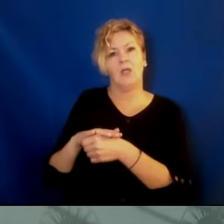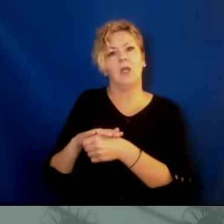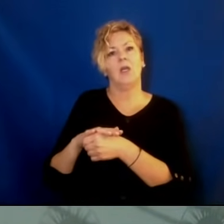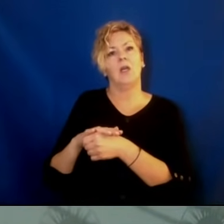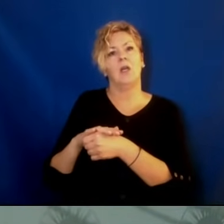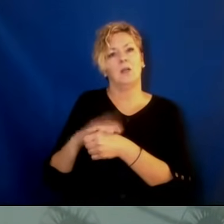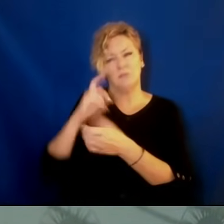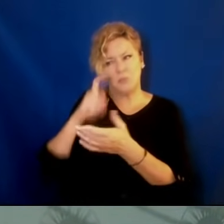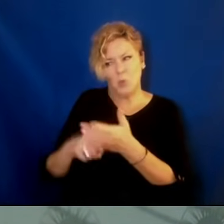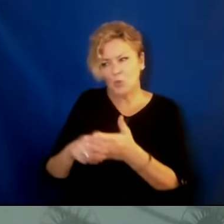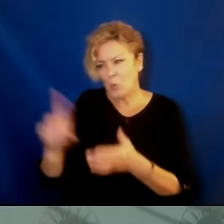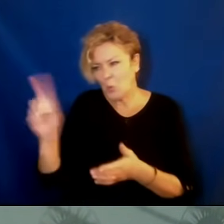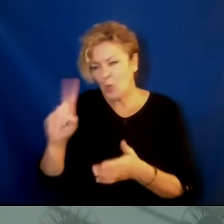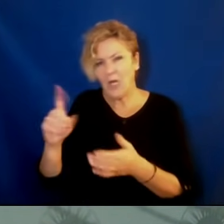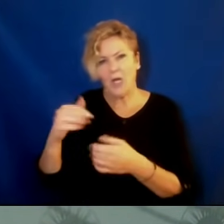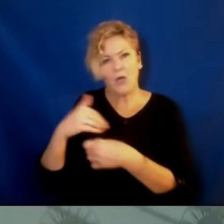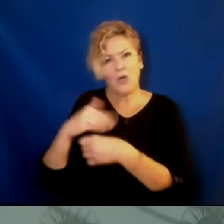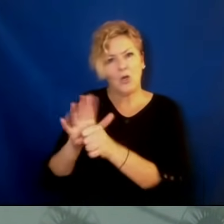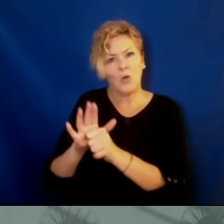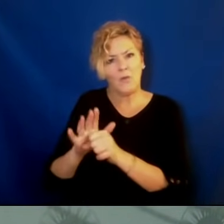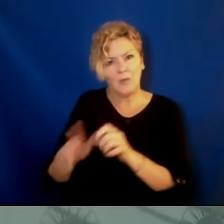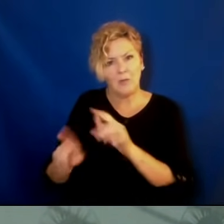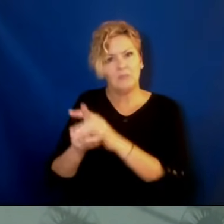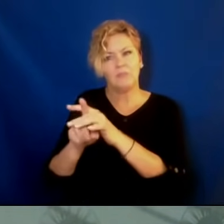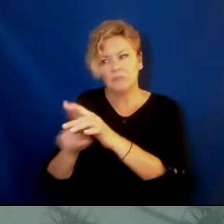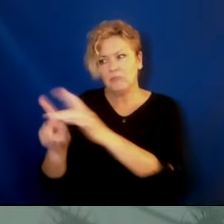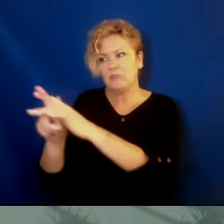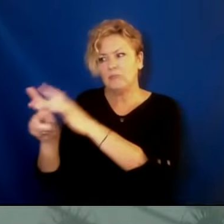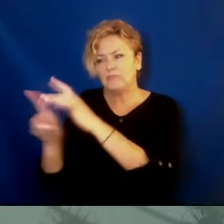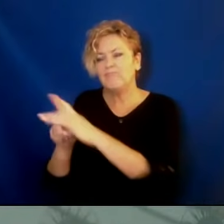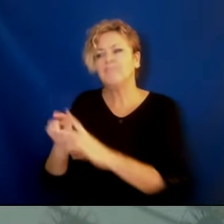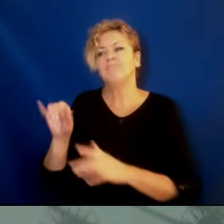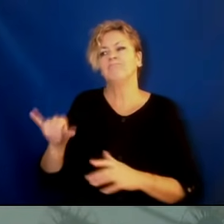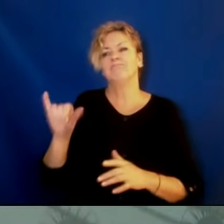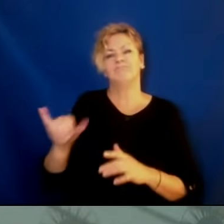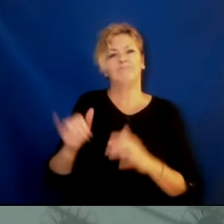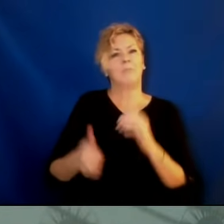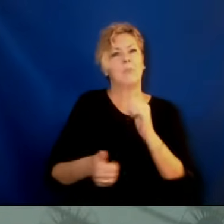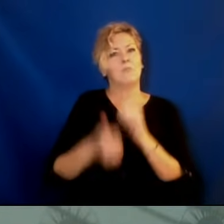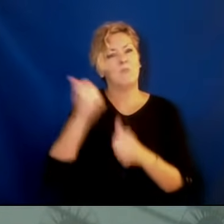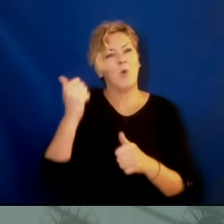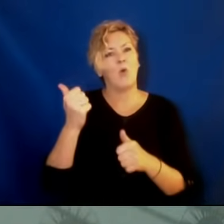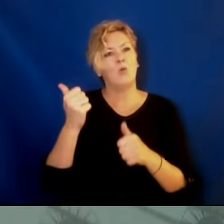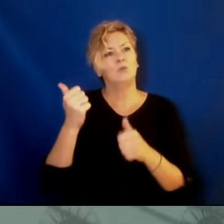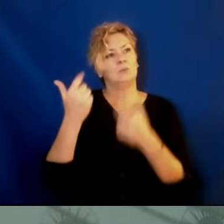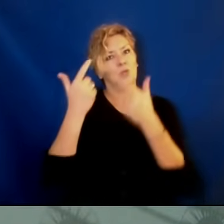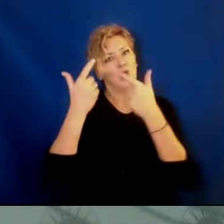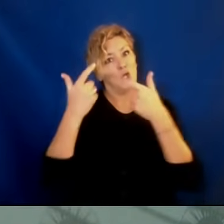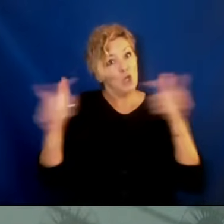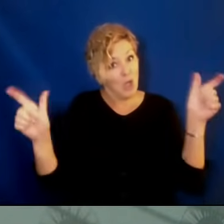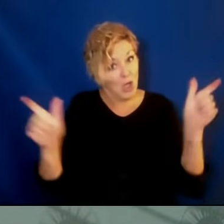is that the orders and what we have seen in recent weeks is the impact on COVID-19 transmission